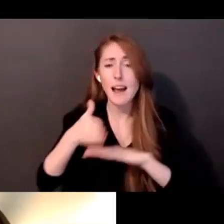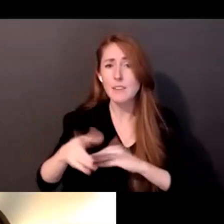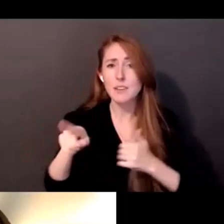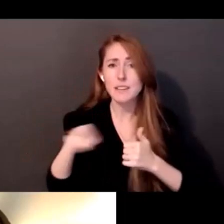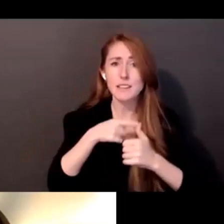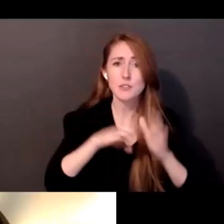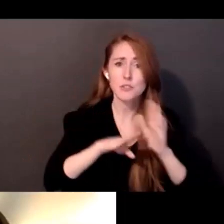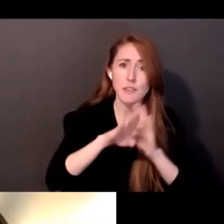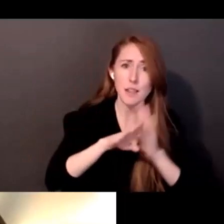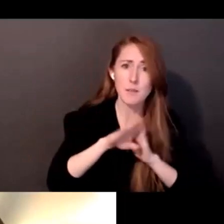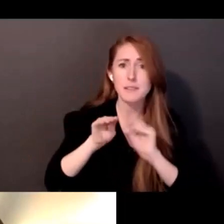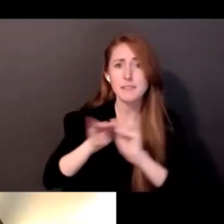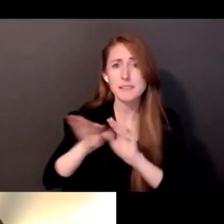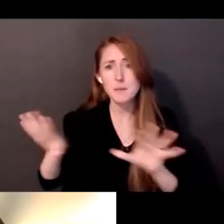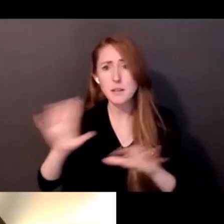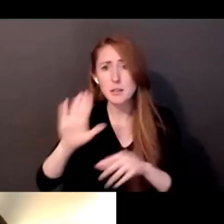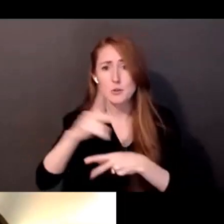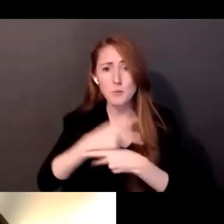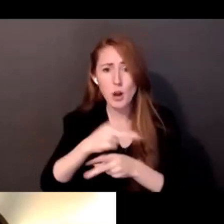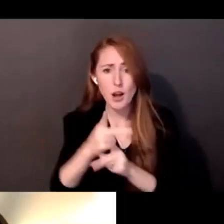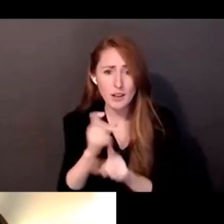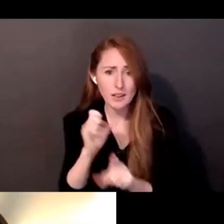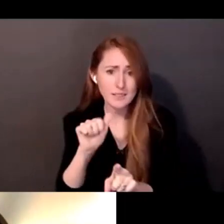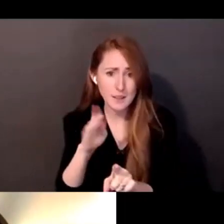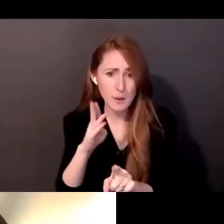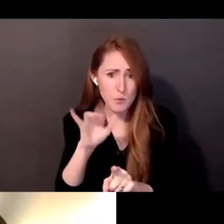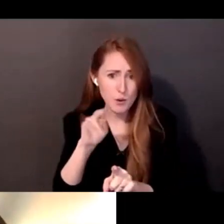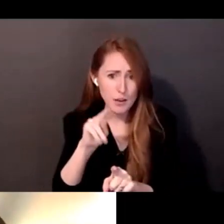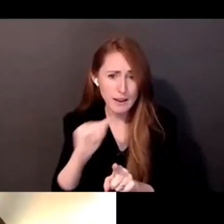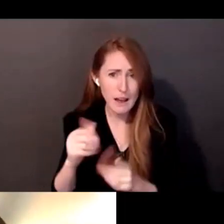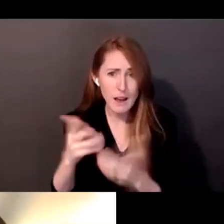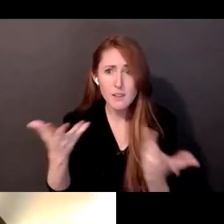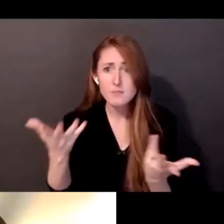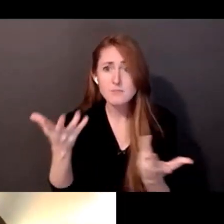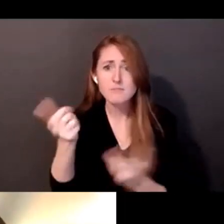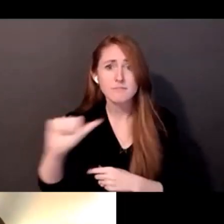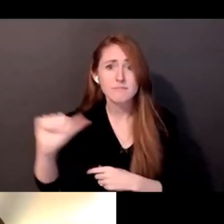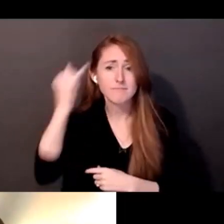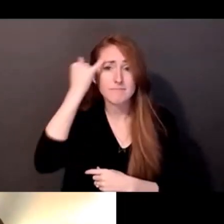of the product, in your case, Sabrina. Do you have any ideas to help people